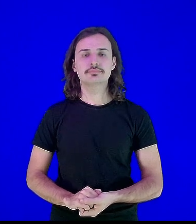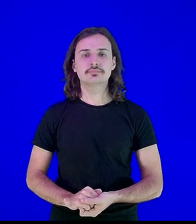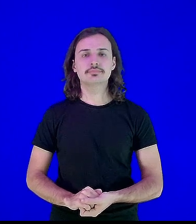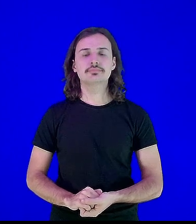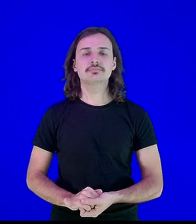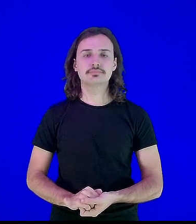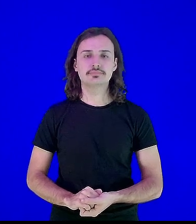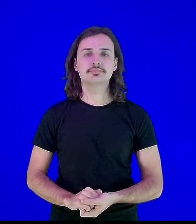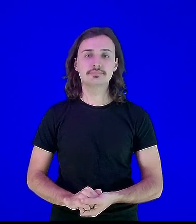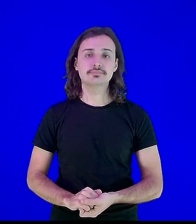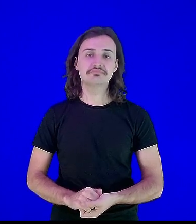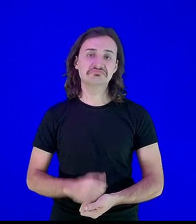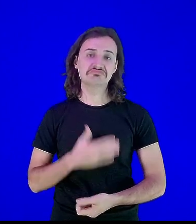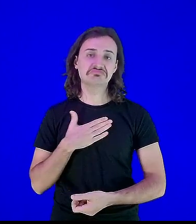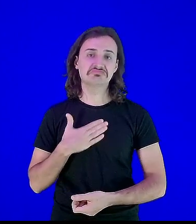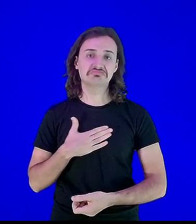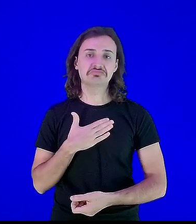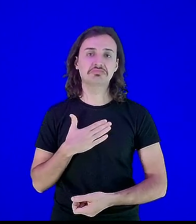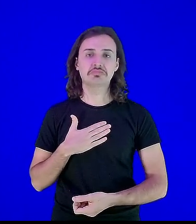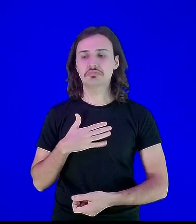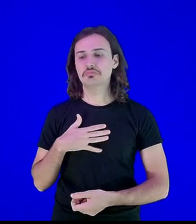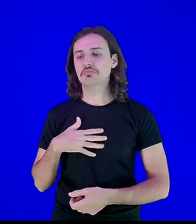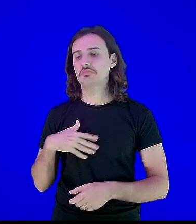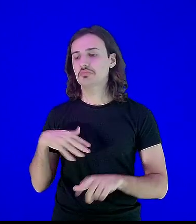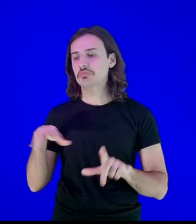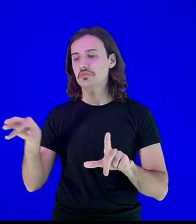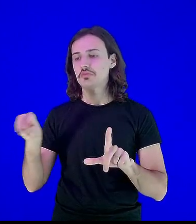yeah, I like this one save